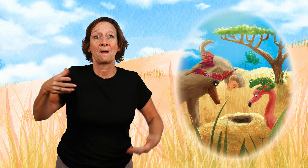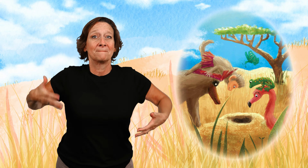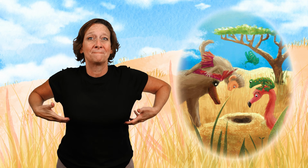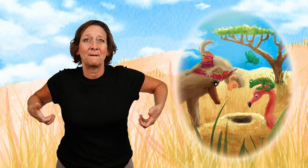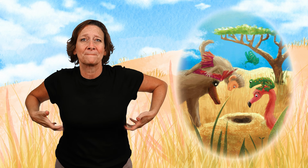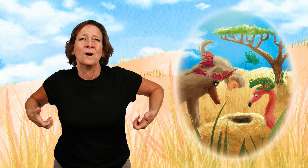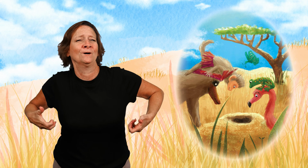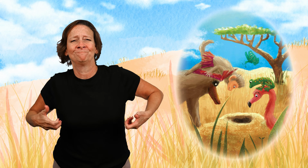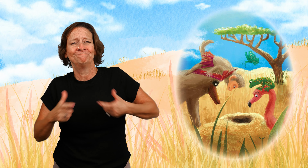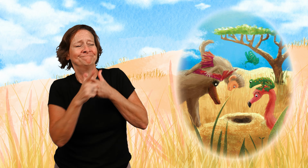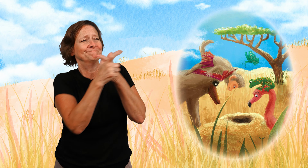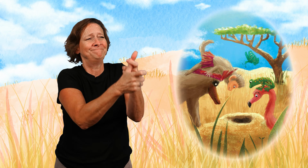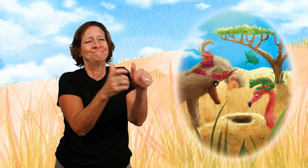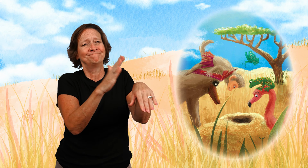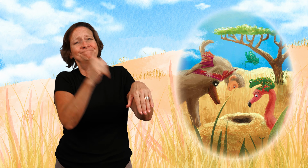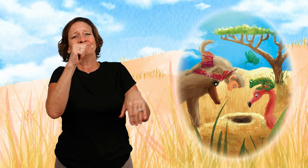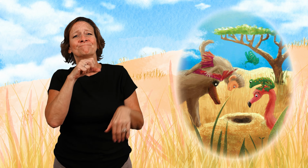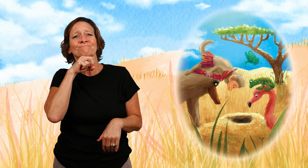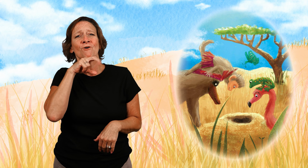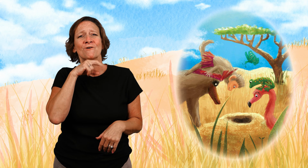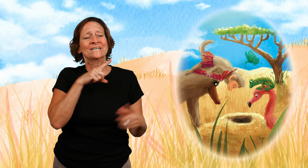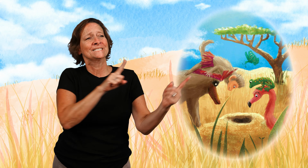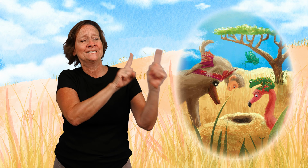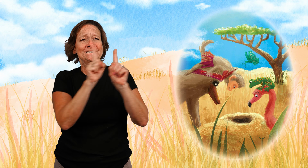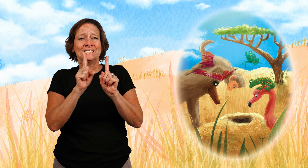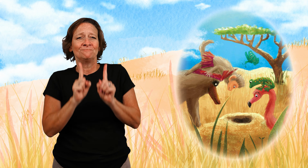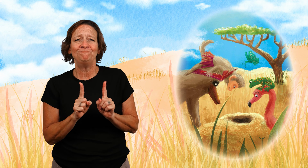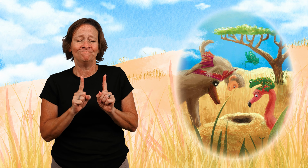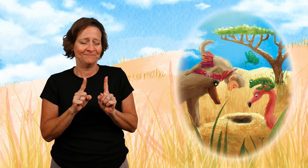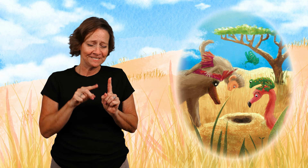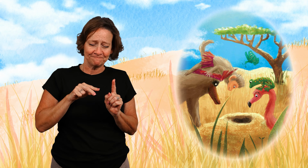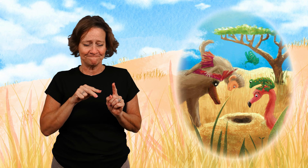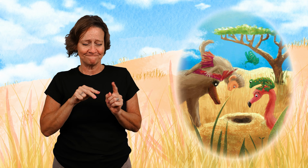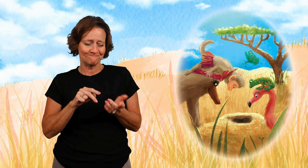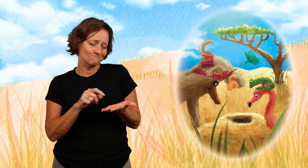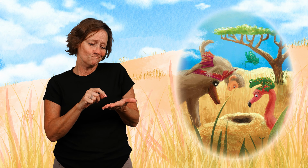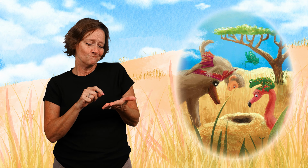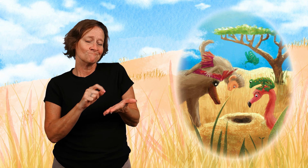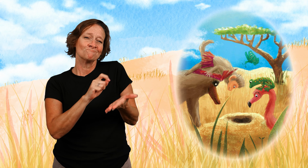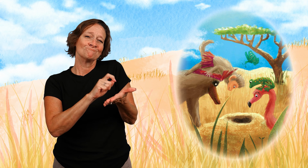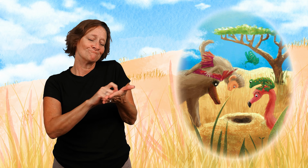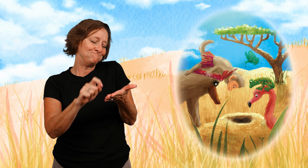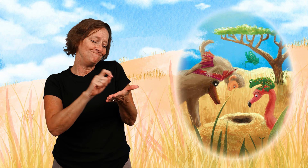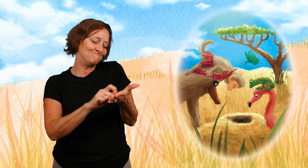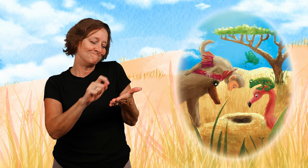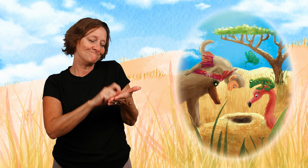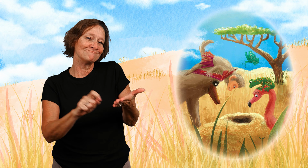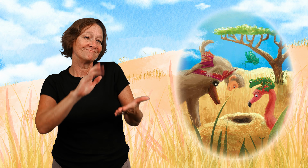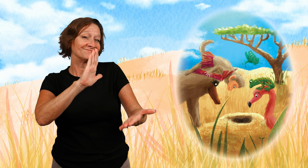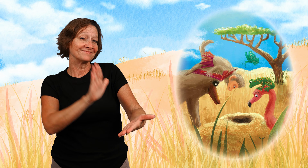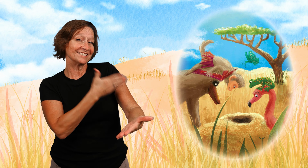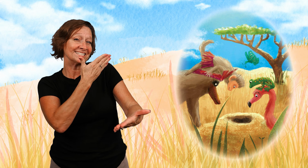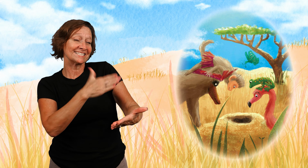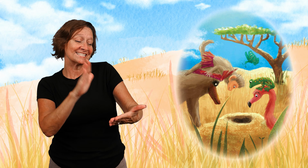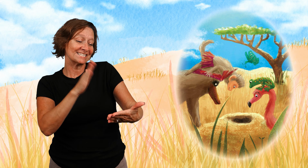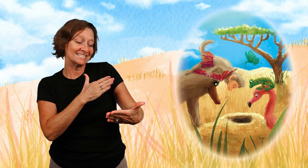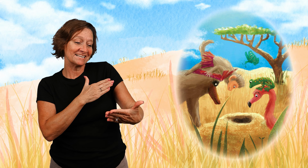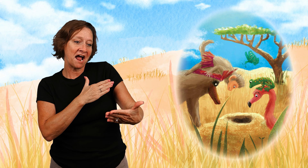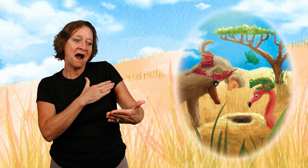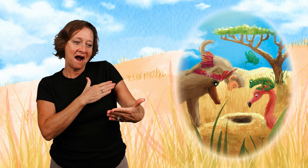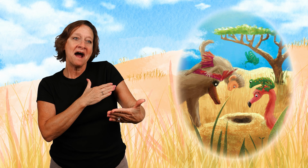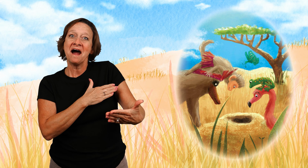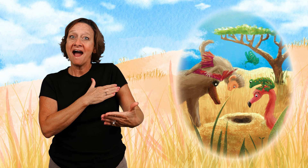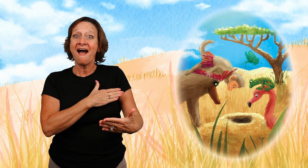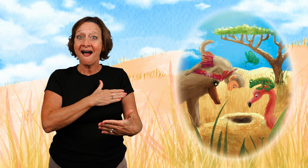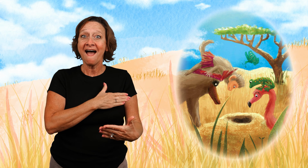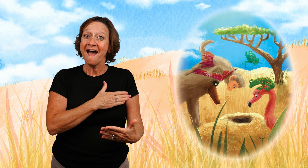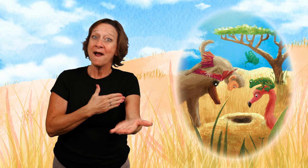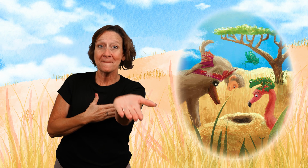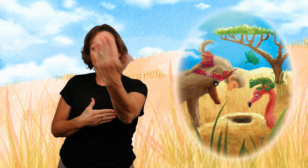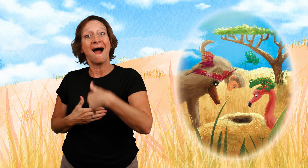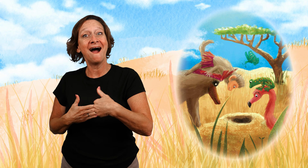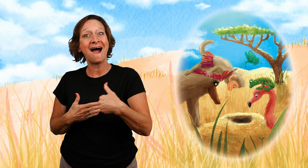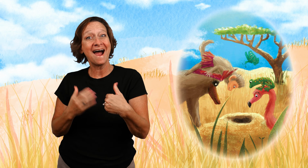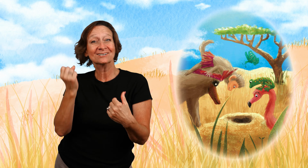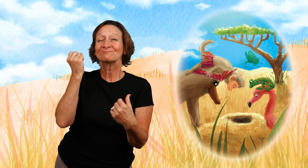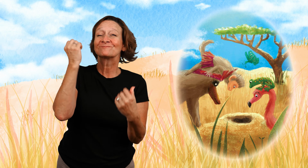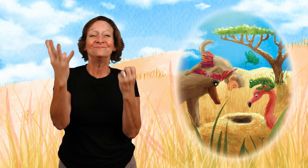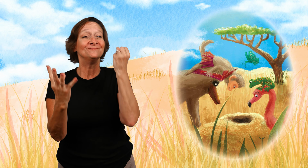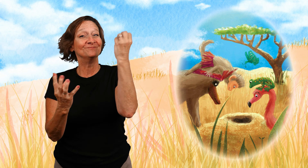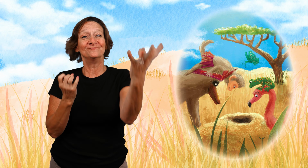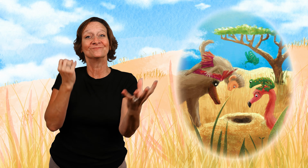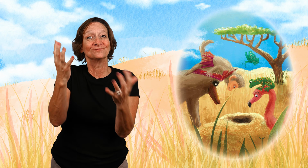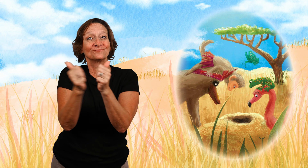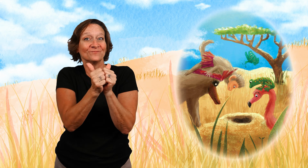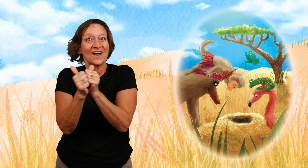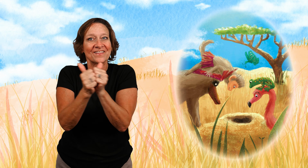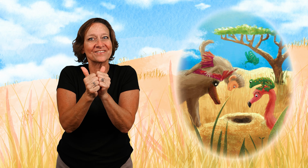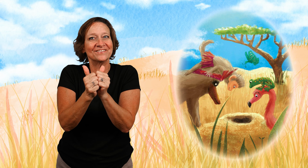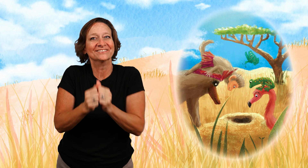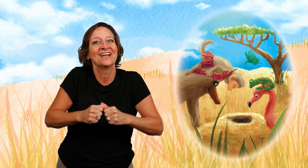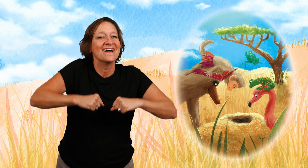So Baboon got Frog, and together they wrote her a song. Sing along: